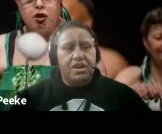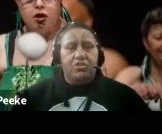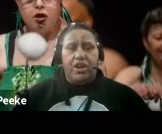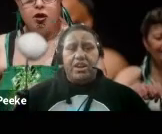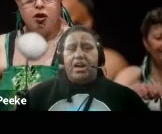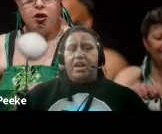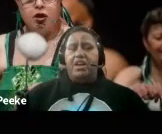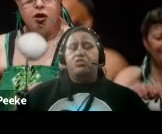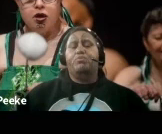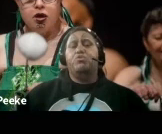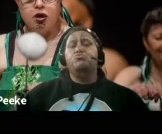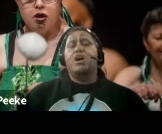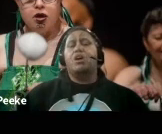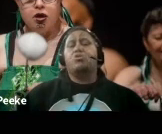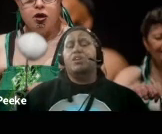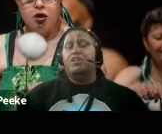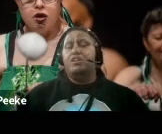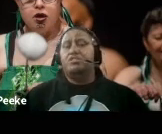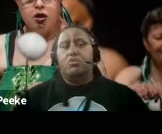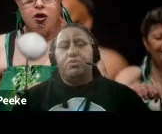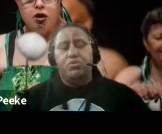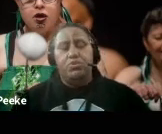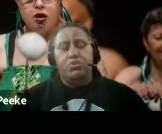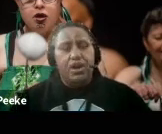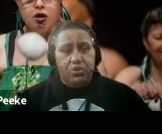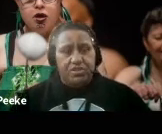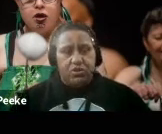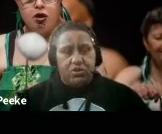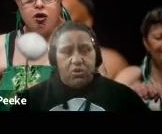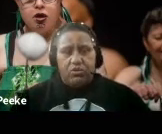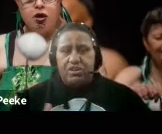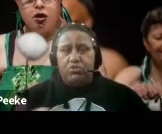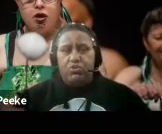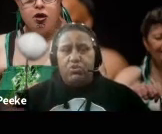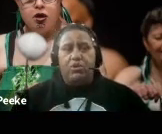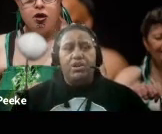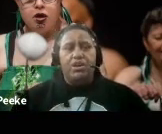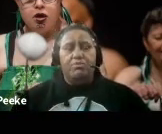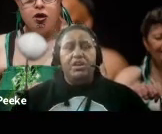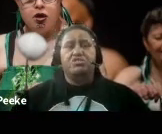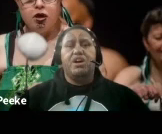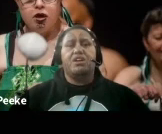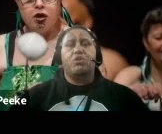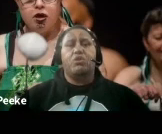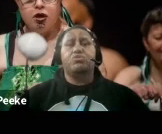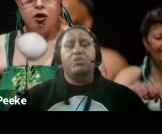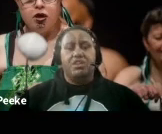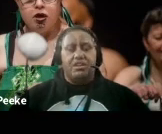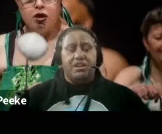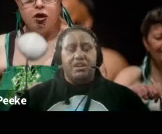Nō reira, ko ēnei kupu, ahakoa he iti te kupu, he nui te kōrero ko tāku reo. He mihi atu rā kia koutou